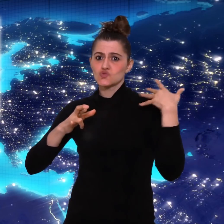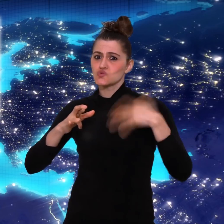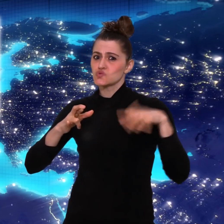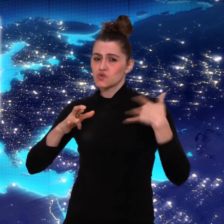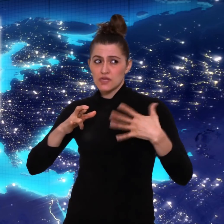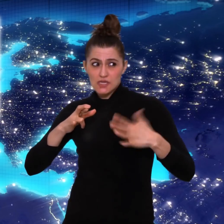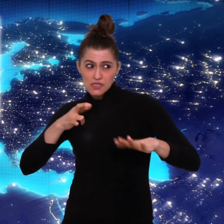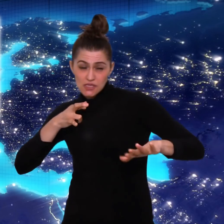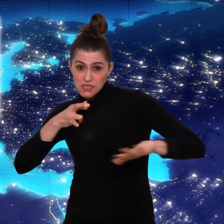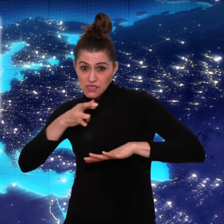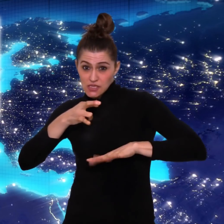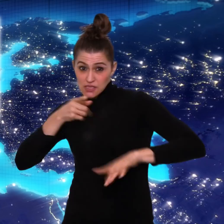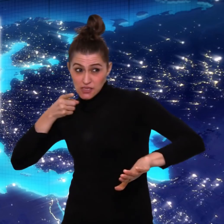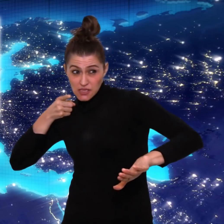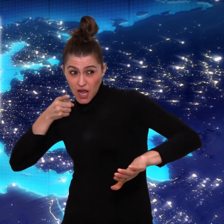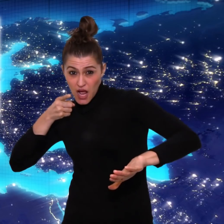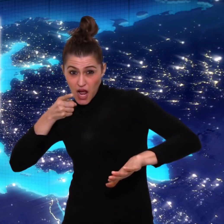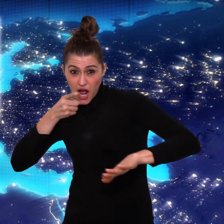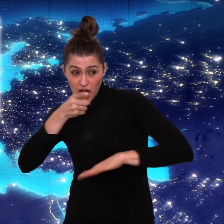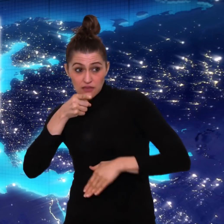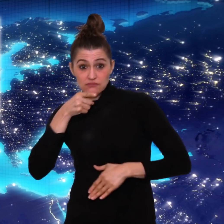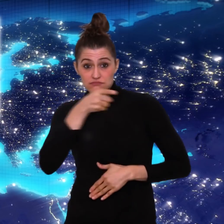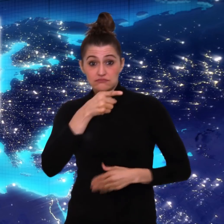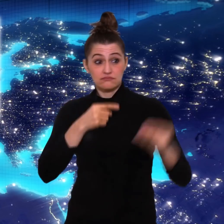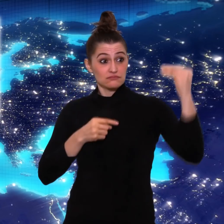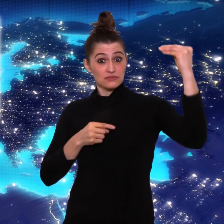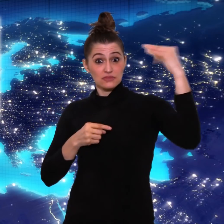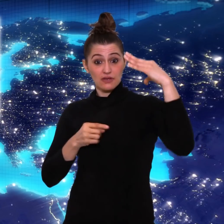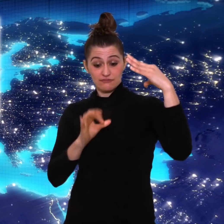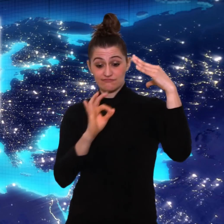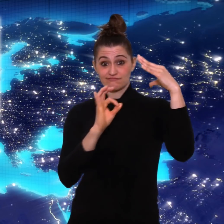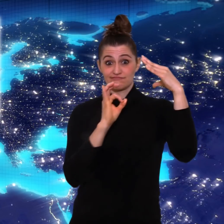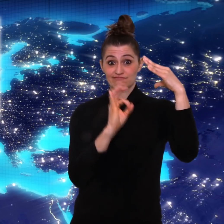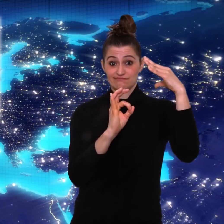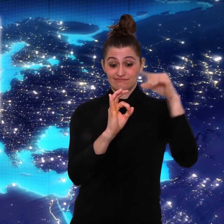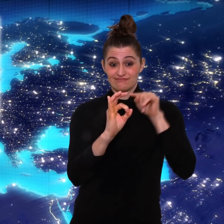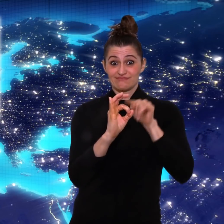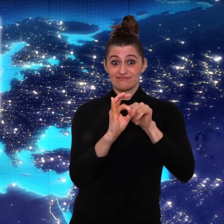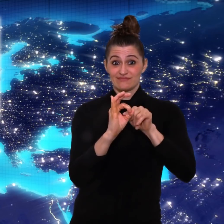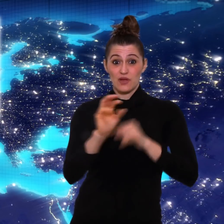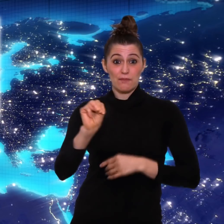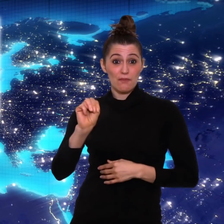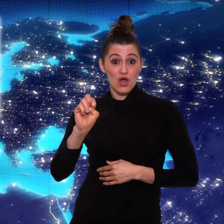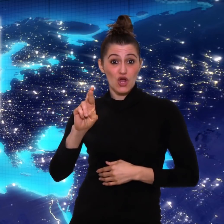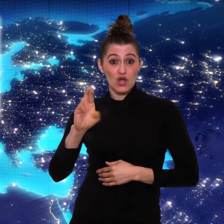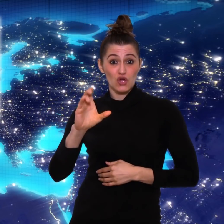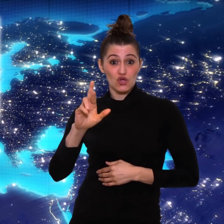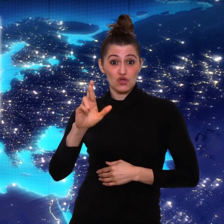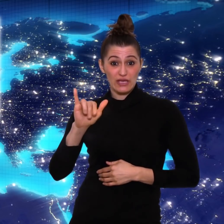extreme temperatures, intense